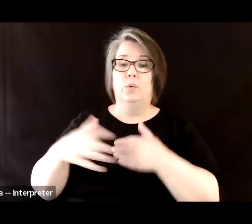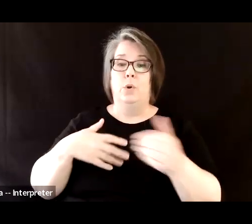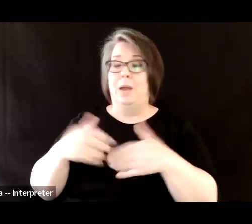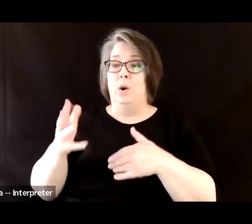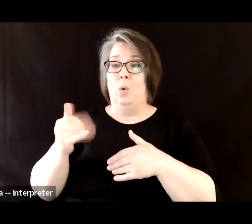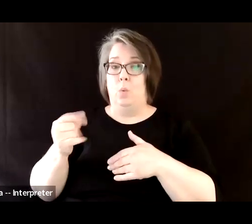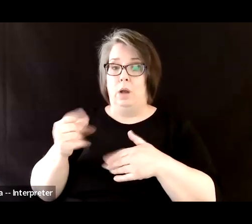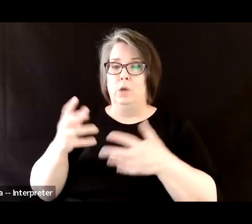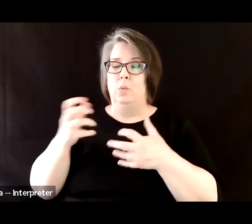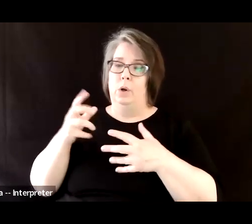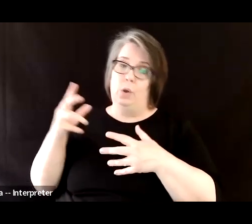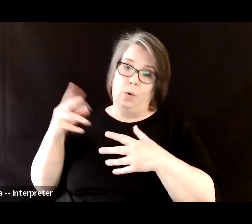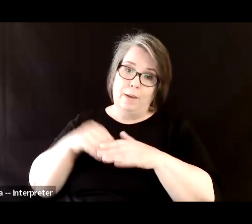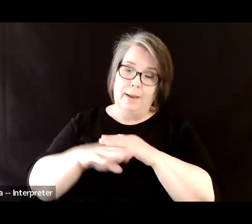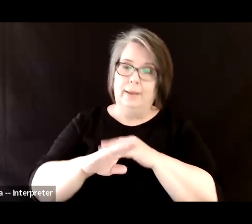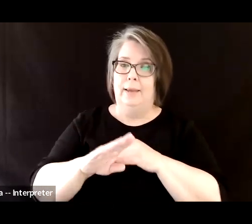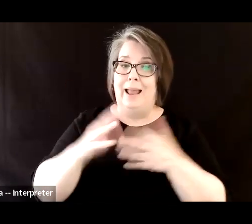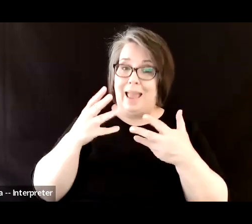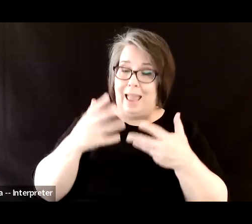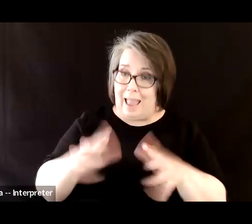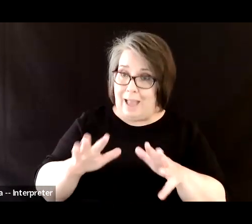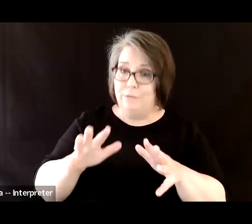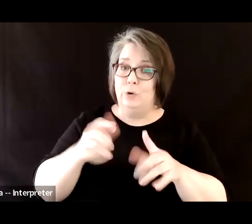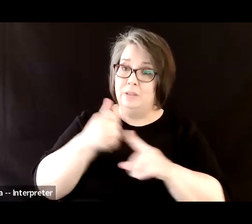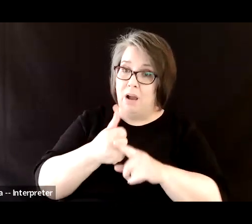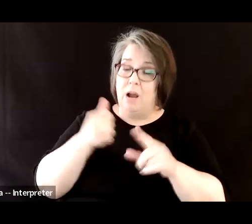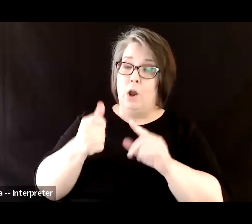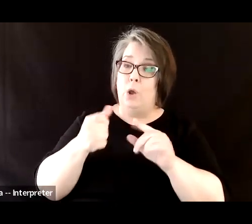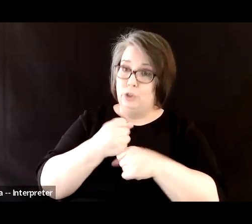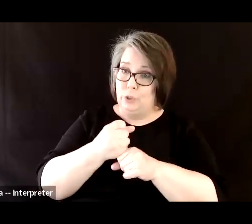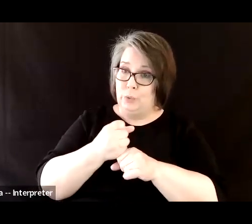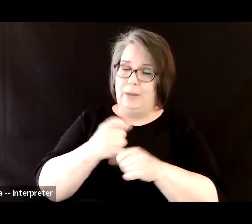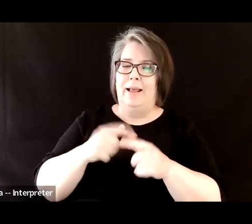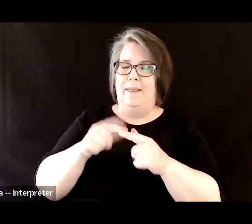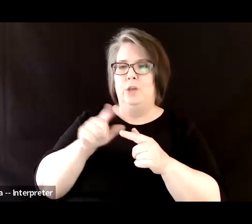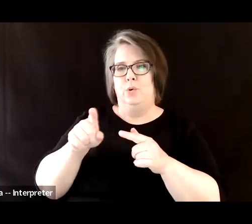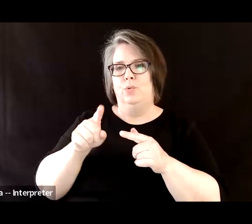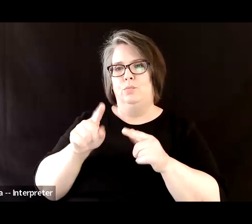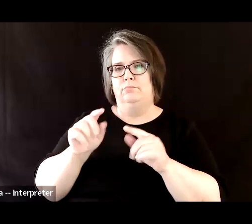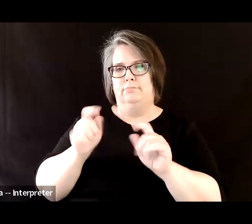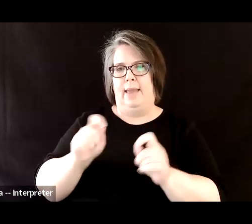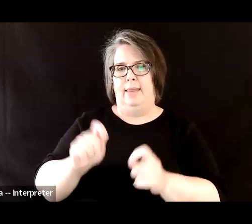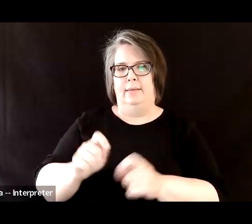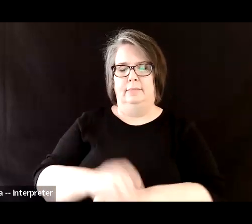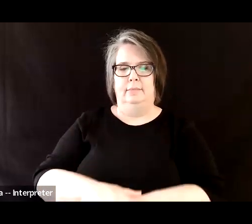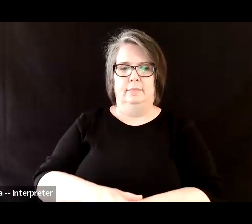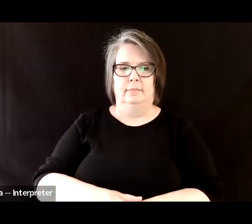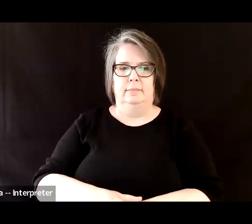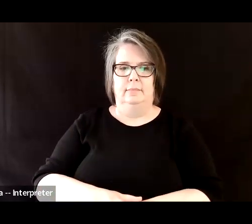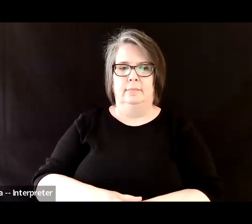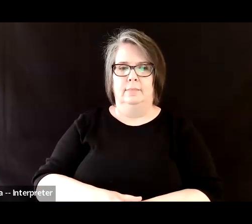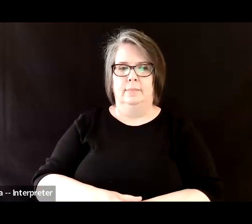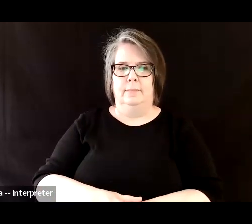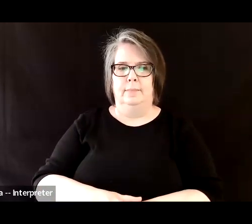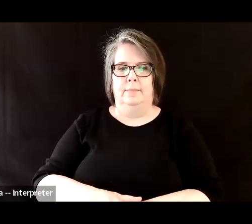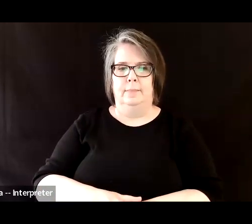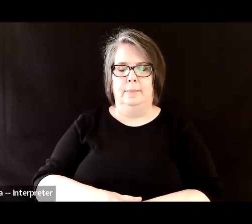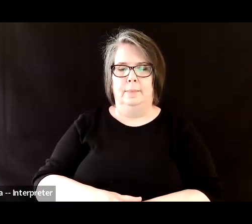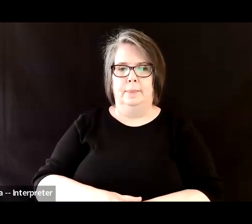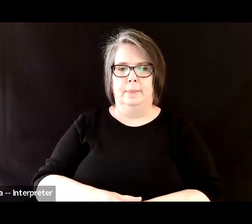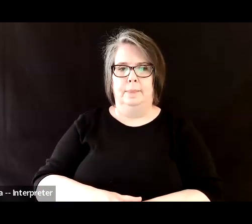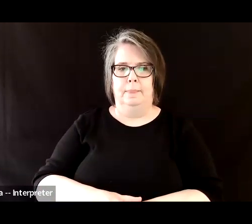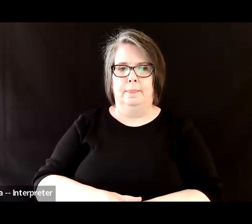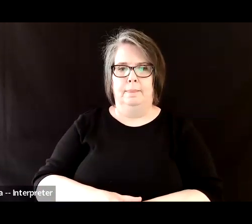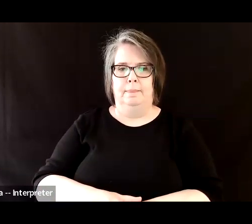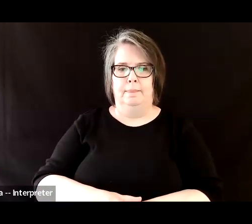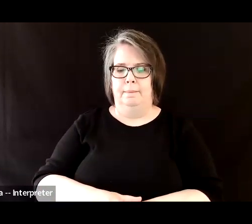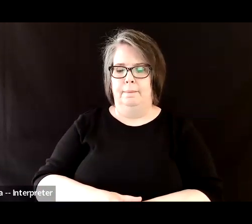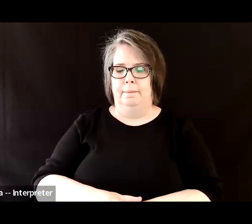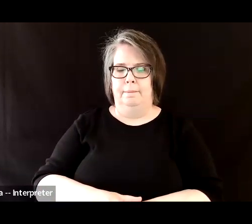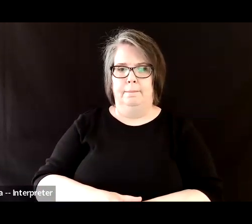in after the captions are auto generated and edit those.